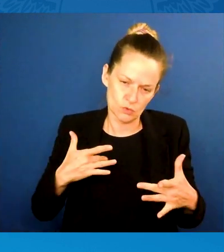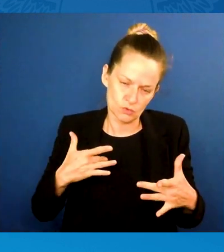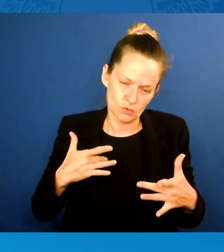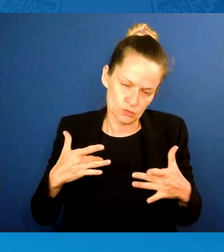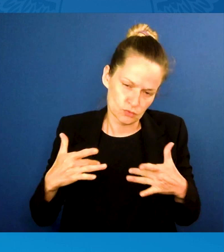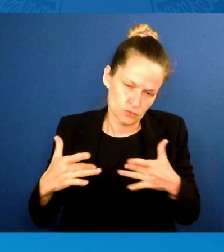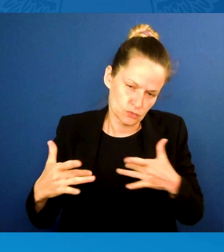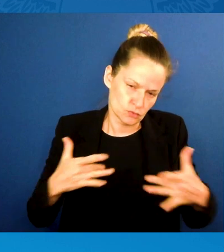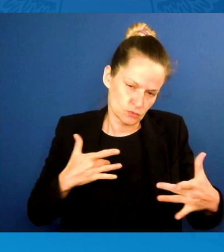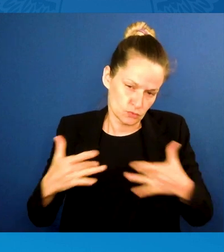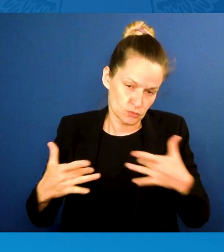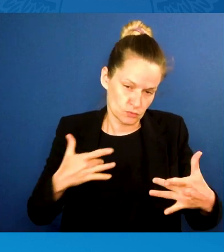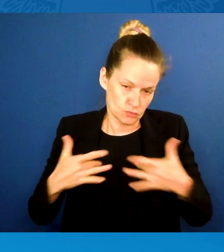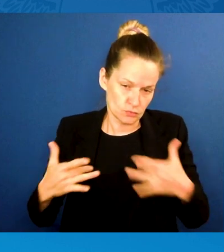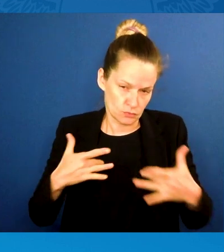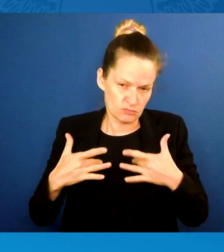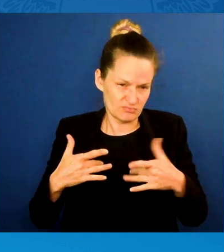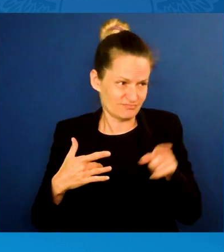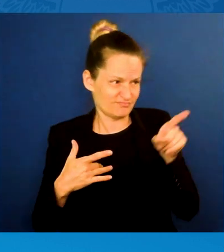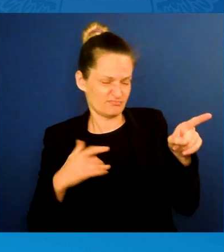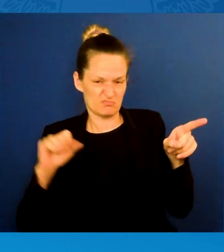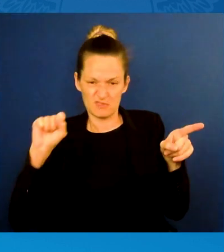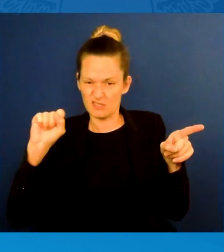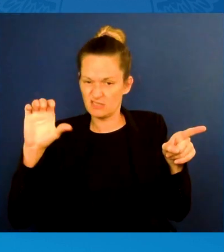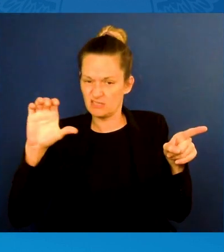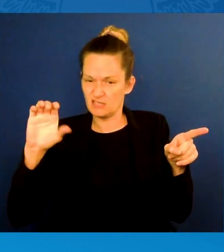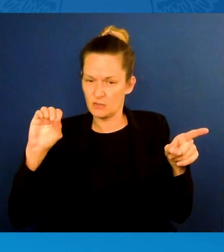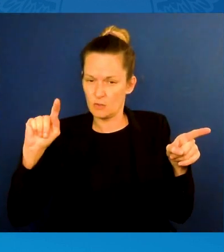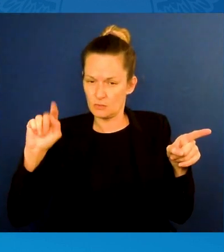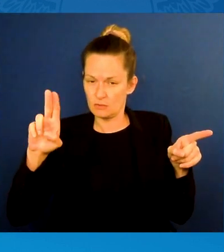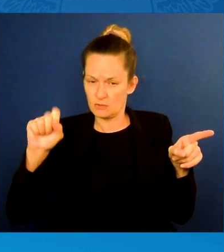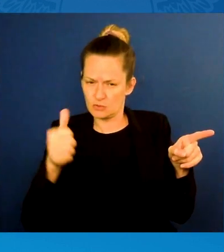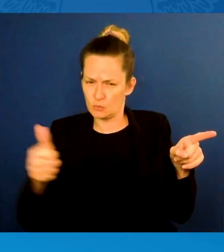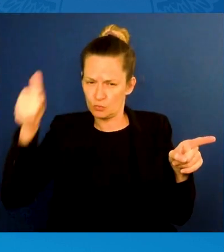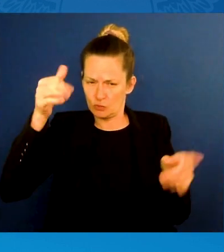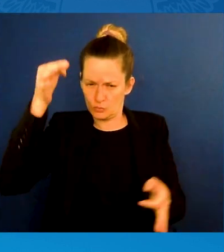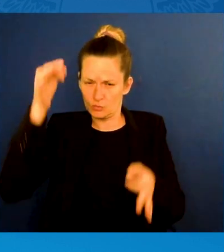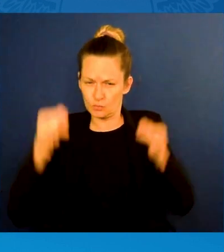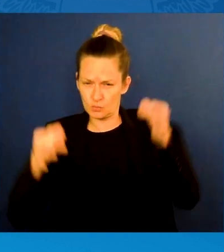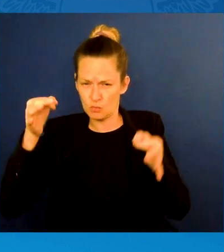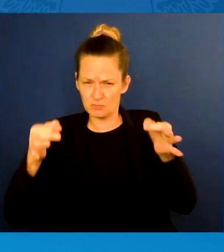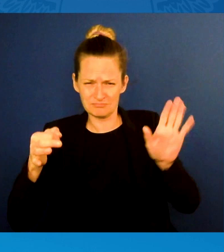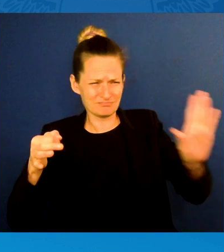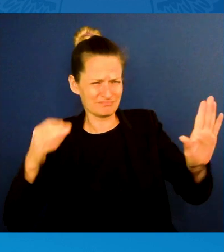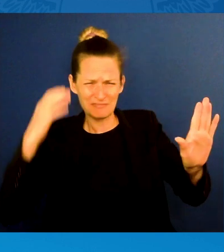It, I believe, defies common sense and the Constitution of the United States.